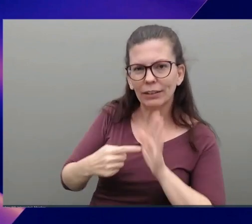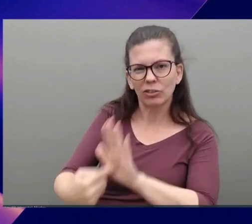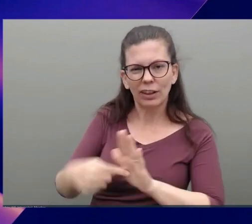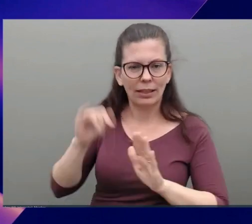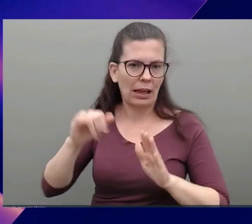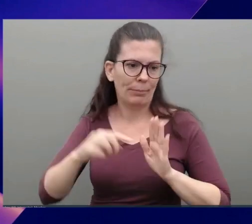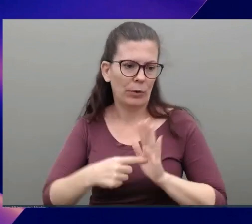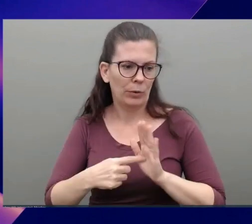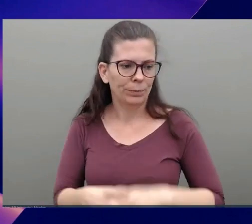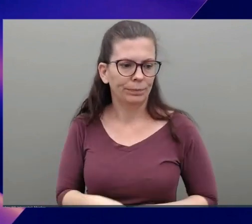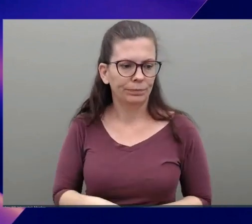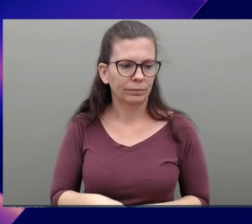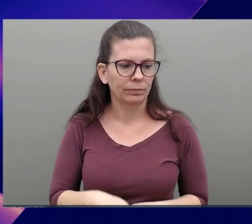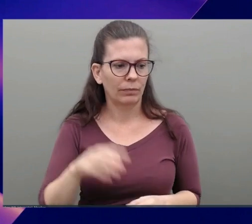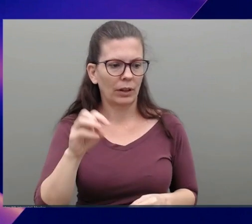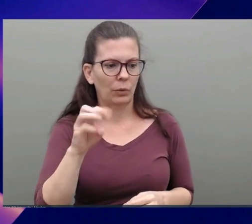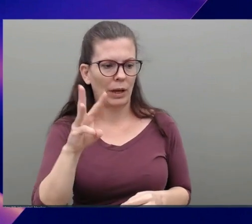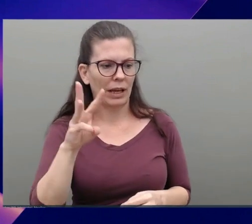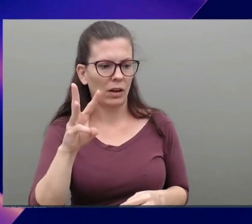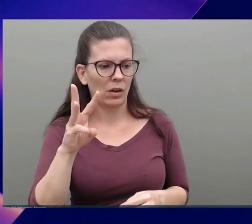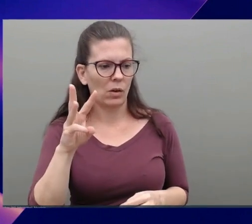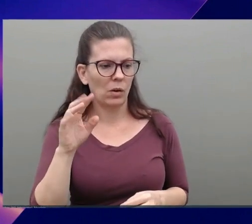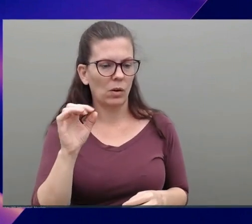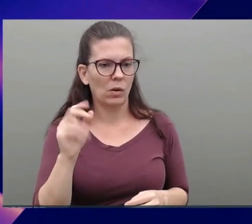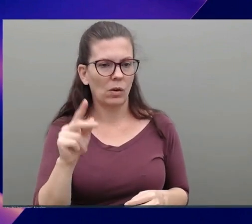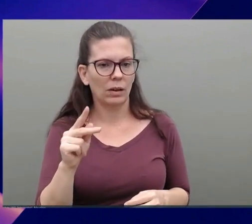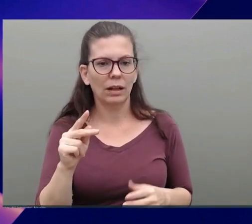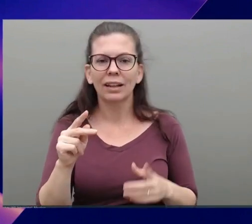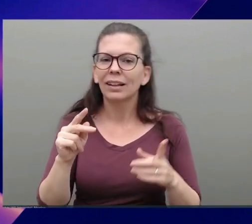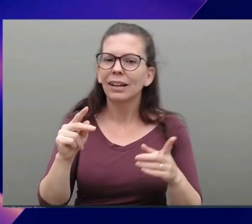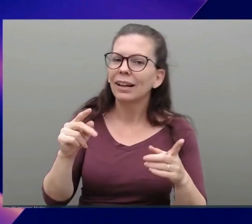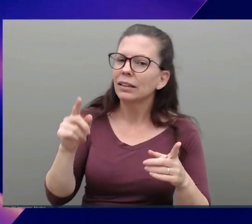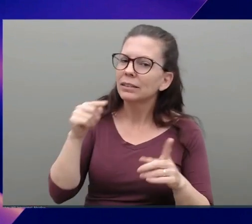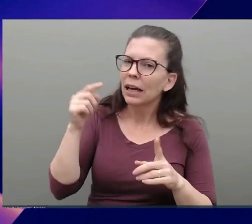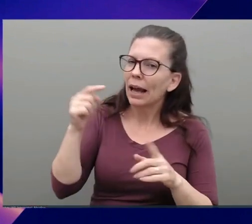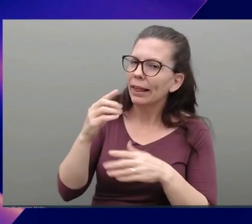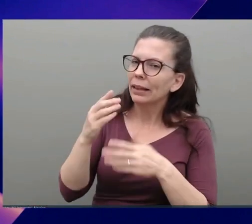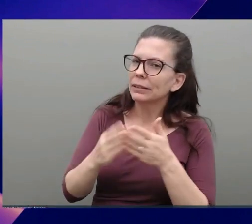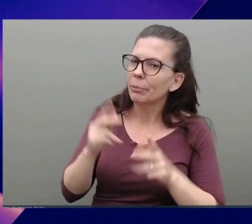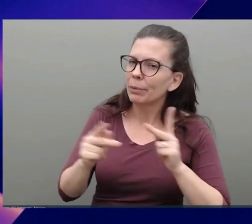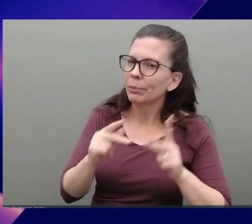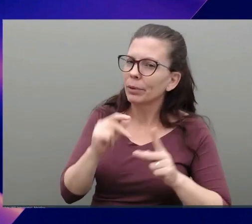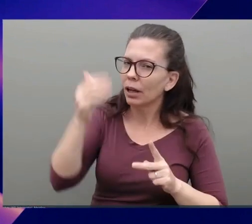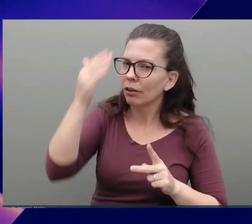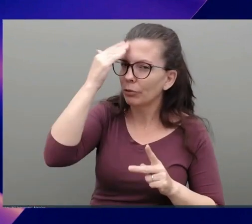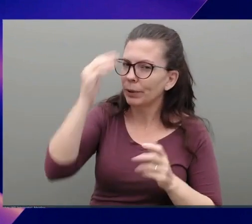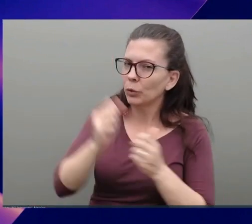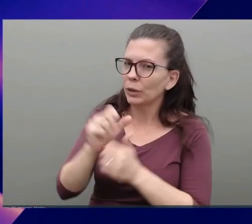Wow, yeah. I mean, I think there might be some people who aren't familiar with SageMaker, so maybe you can talk about what SageMaker is